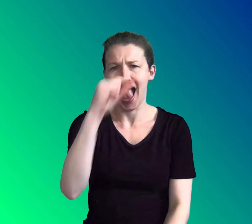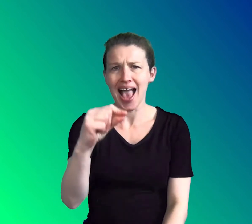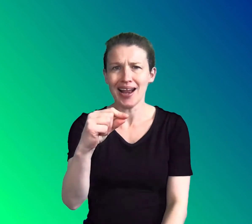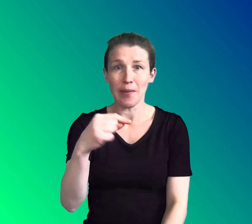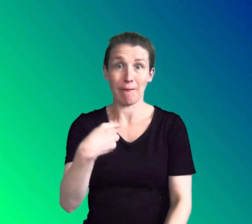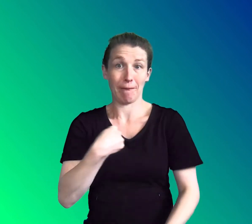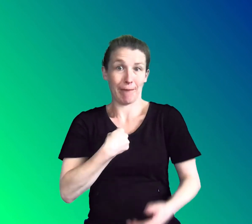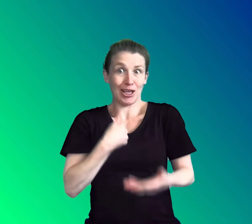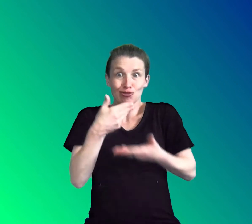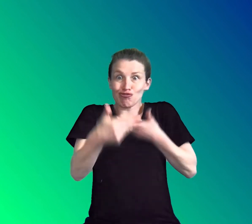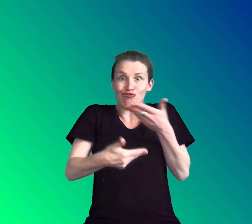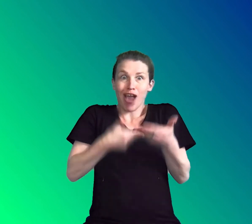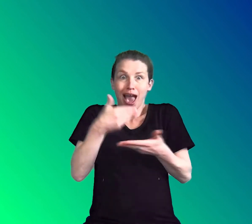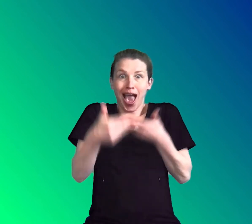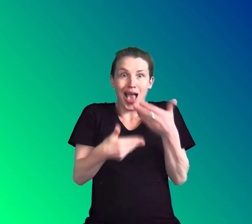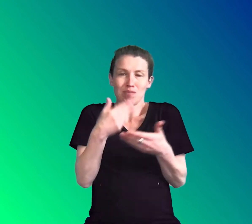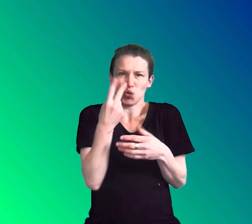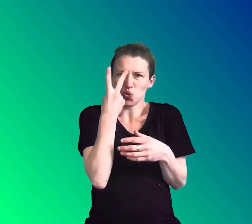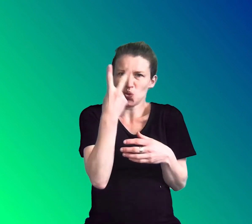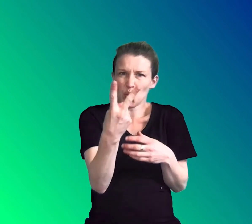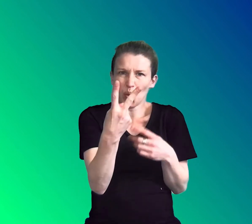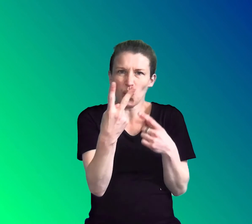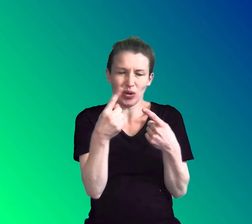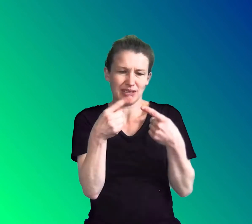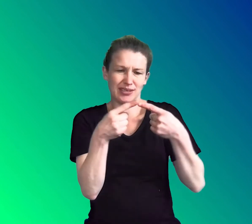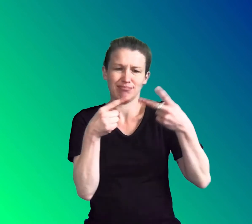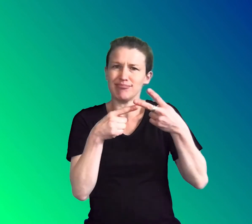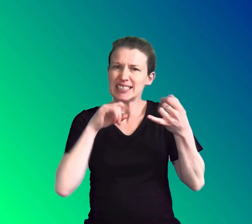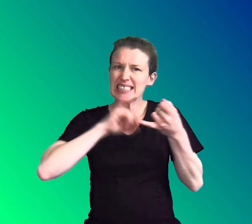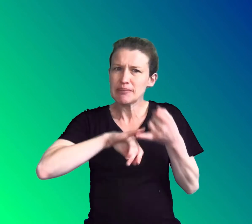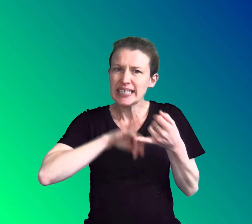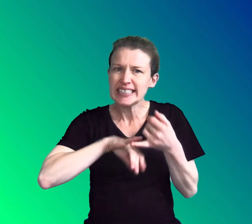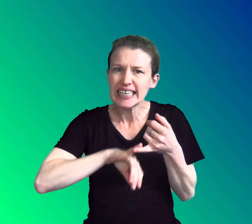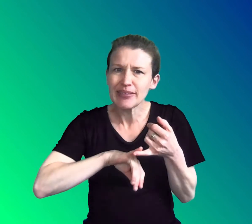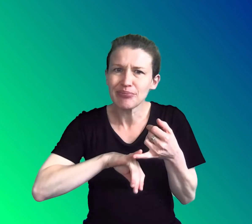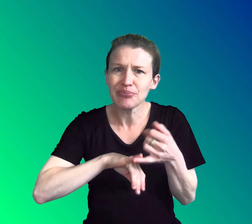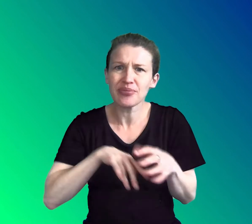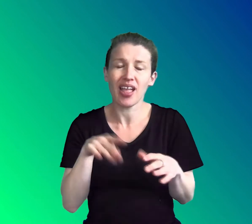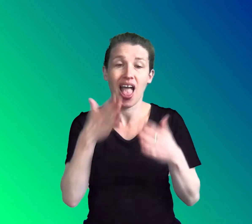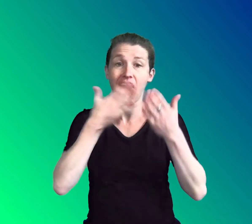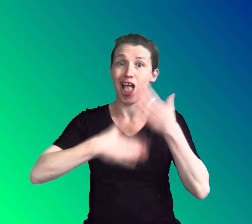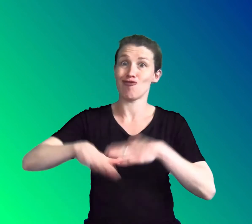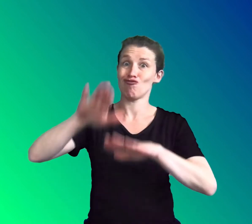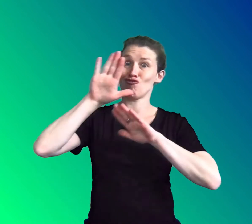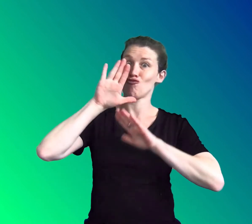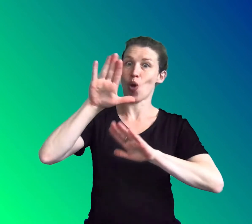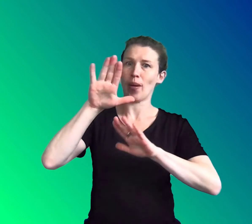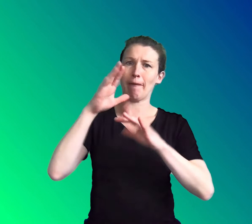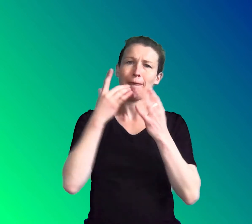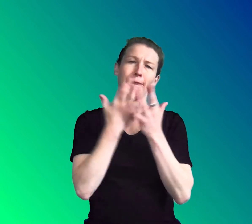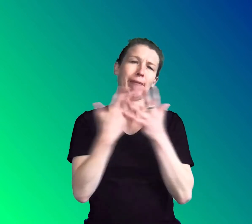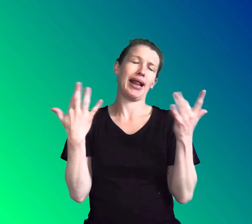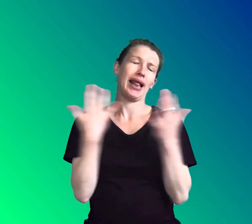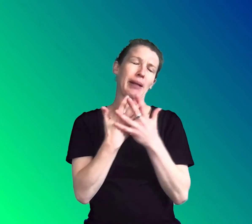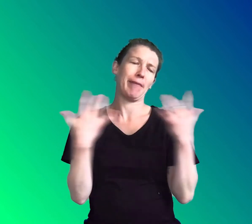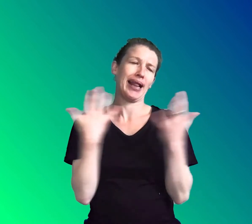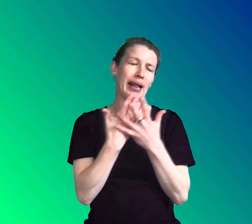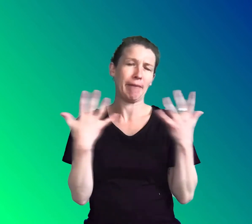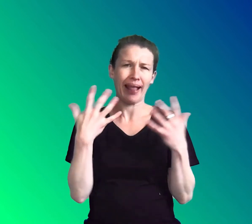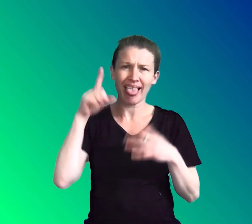Today, I've described two species, but Aotearoa has many thousands